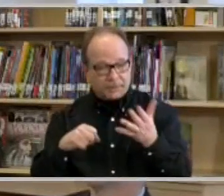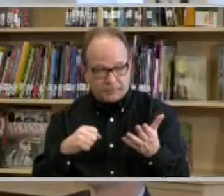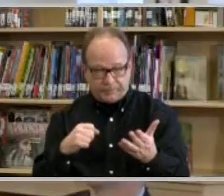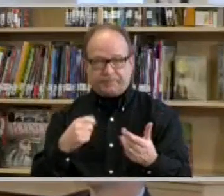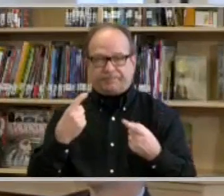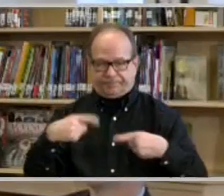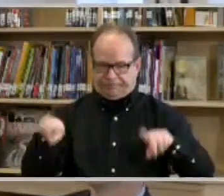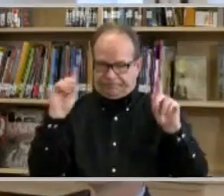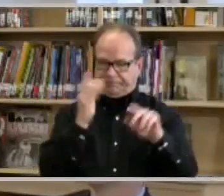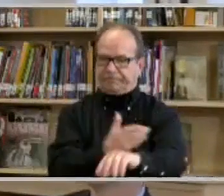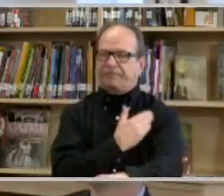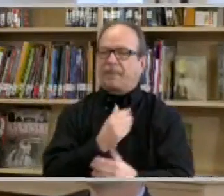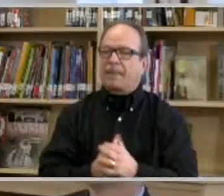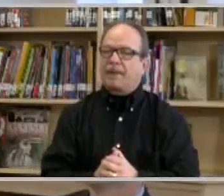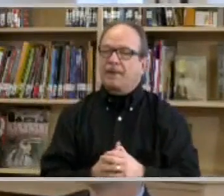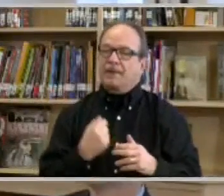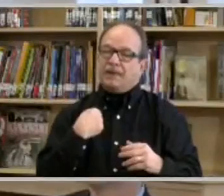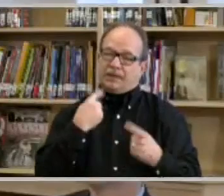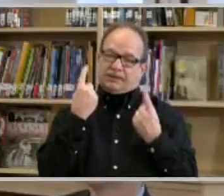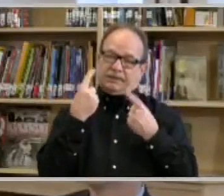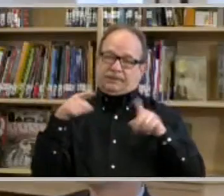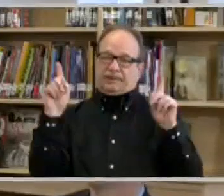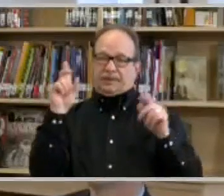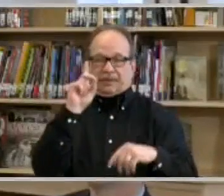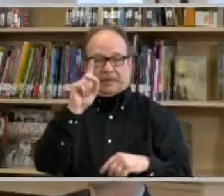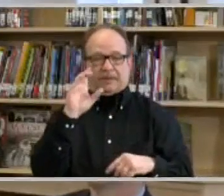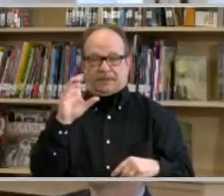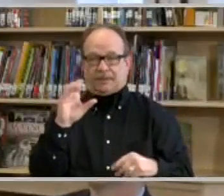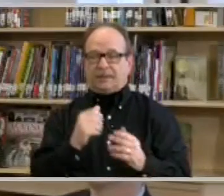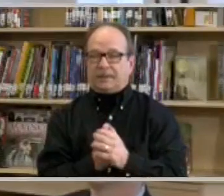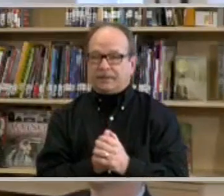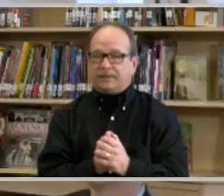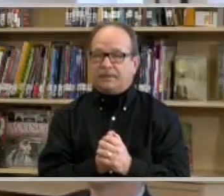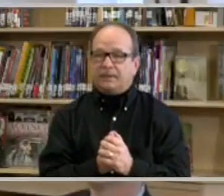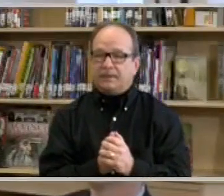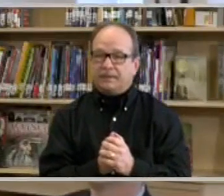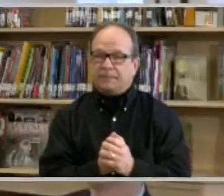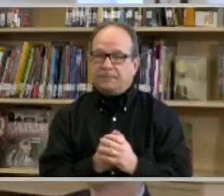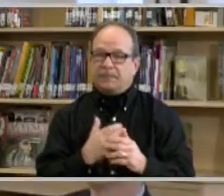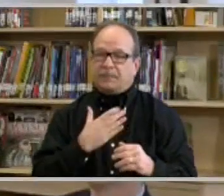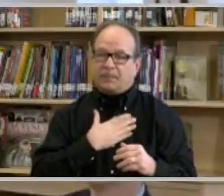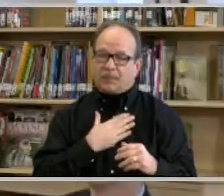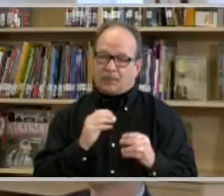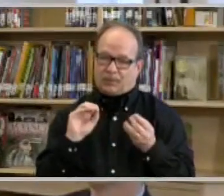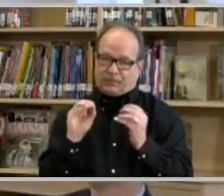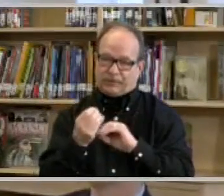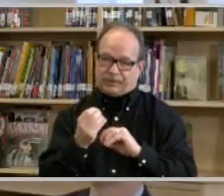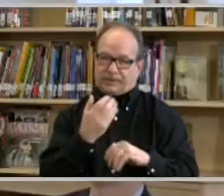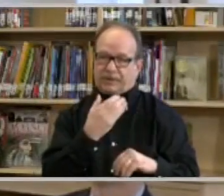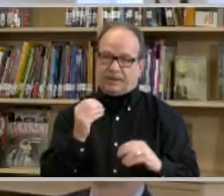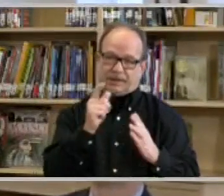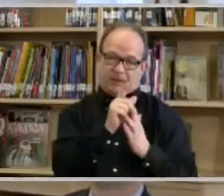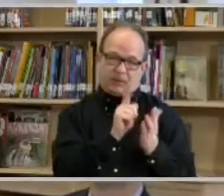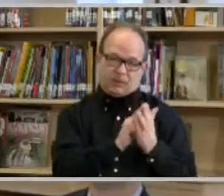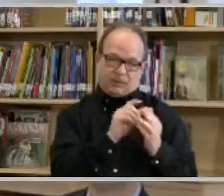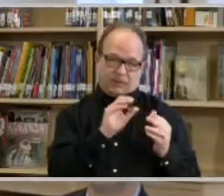JUSTICE SYSTEM WHEN I ANNOUNCEED A PARTNERSHIP BETWEEN THE